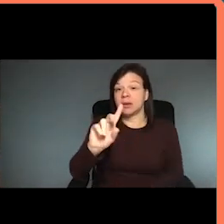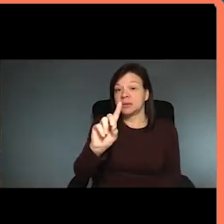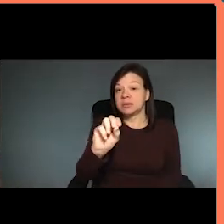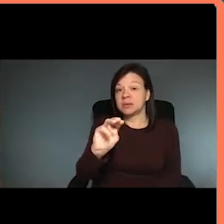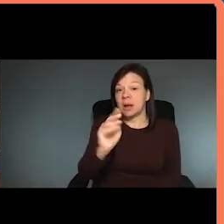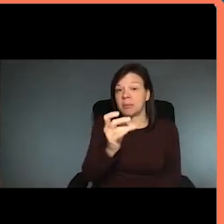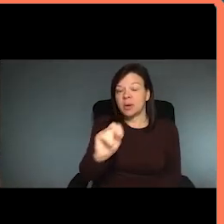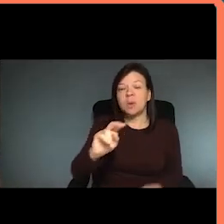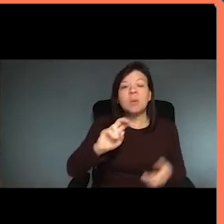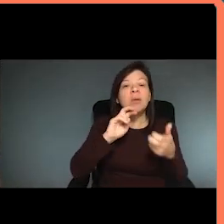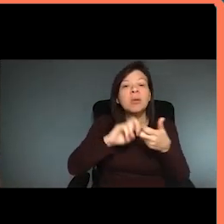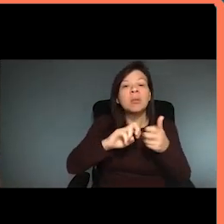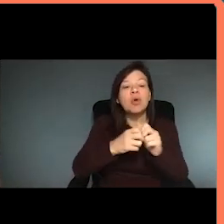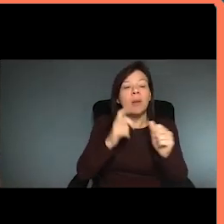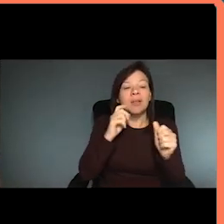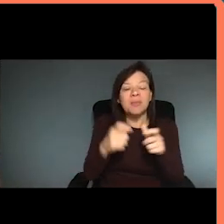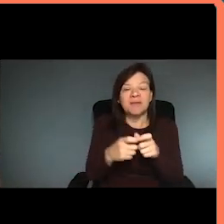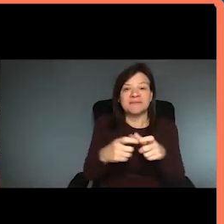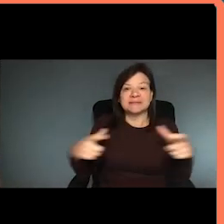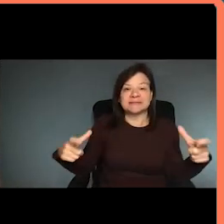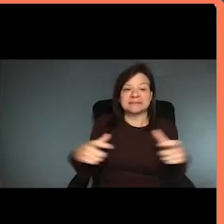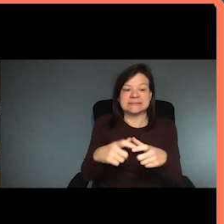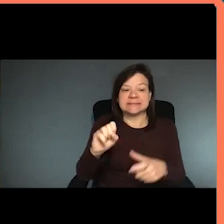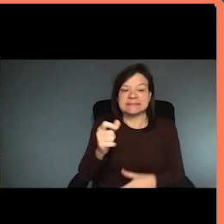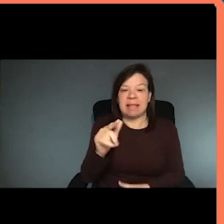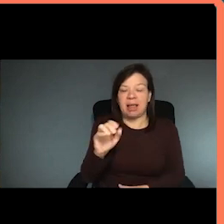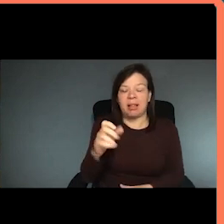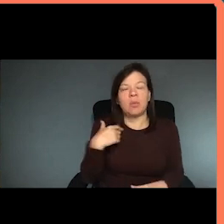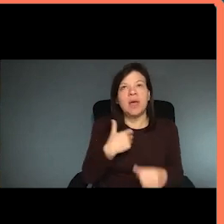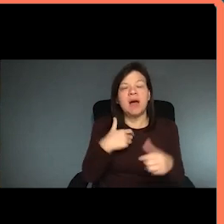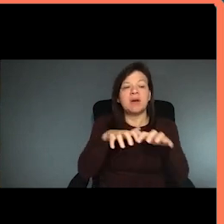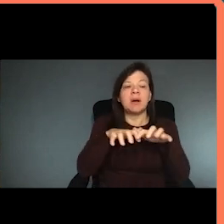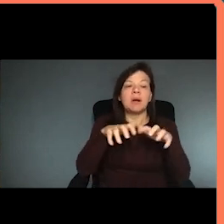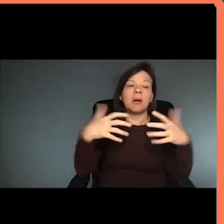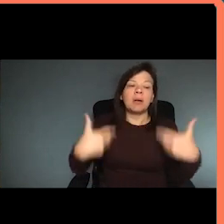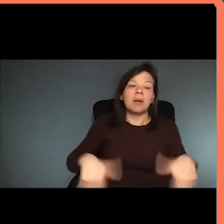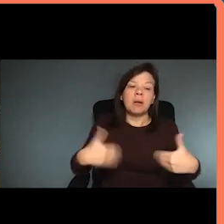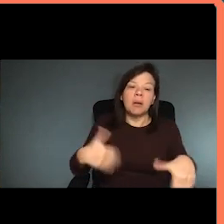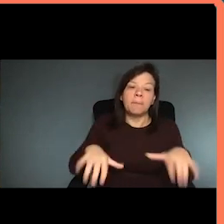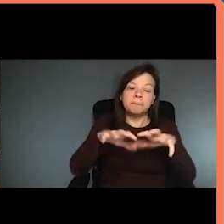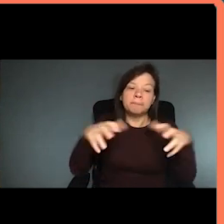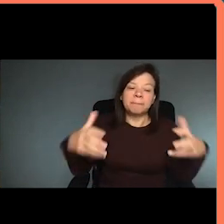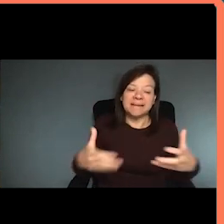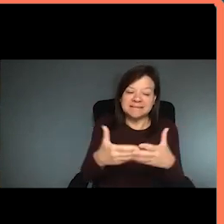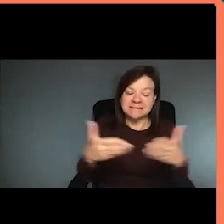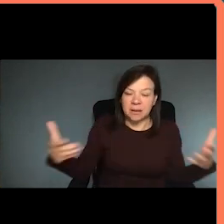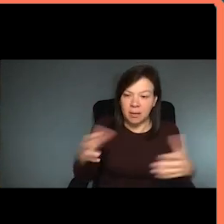WE HAVE AN AMAZING CONTENT TEAM. PRODUCT MARKETERS, EVANGELISTS, EXTERNAL FREELANCE